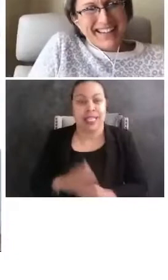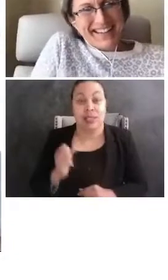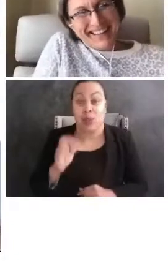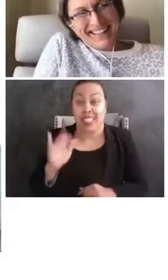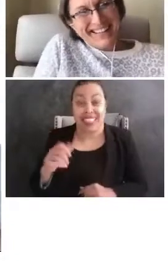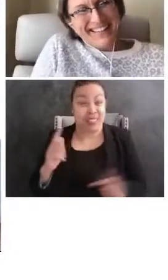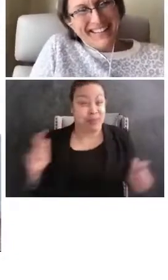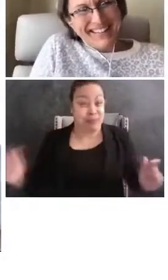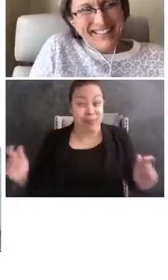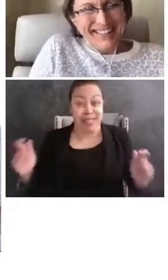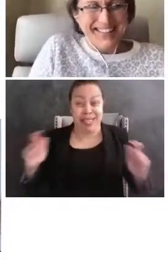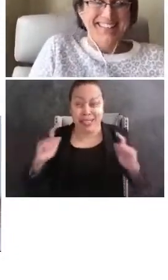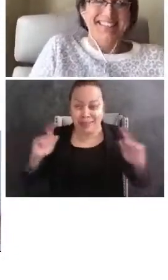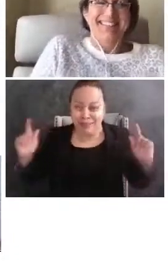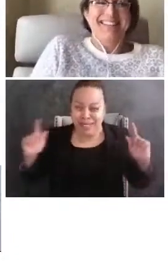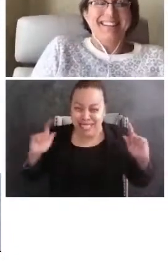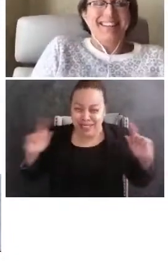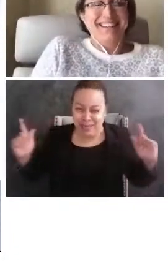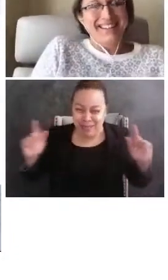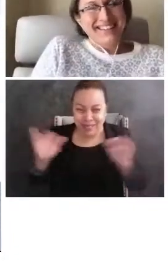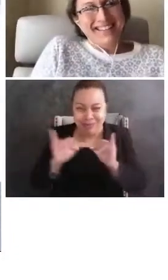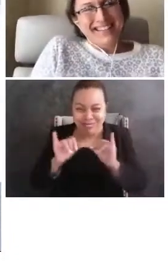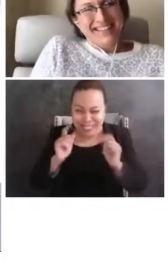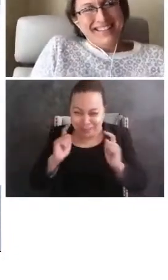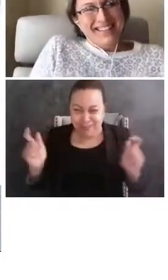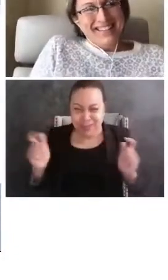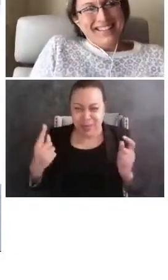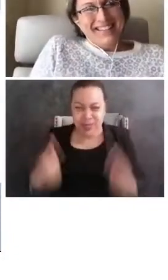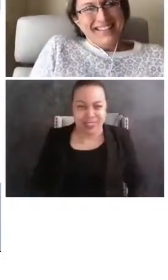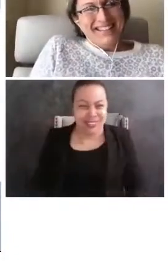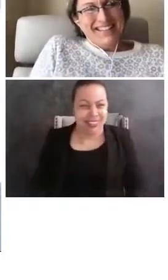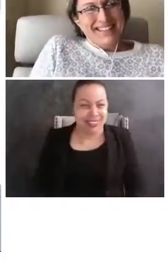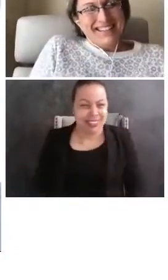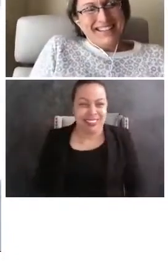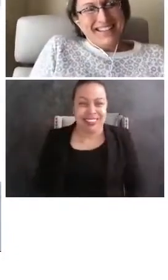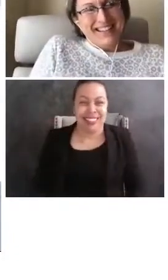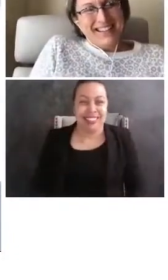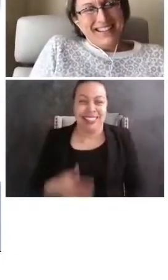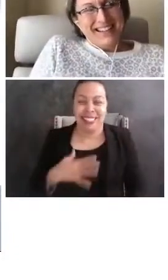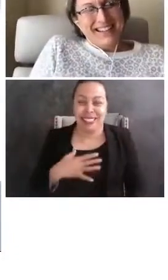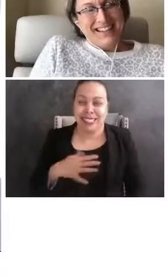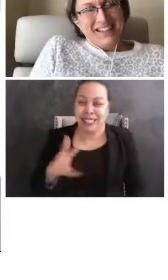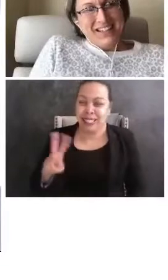Jeffrey: Last but not least. The White Side.